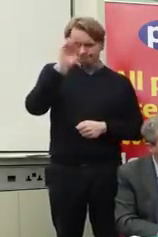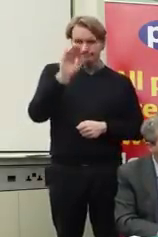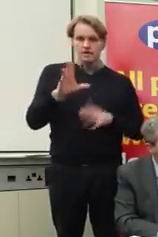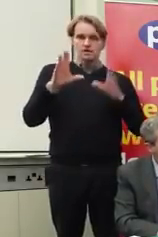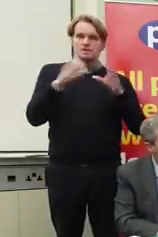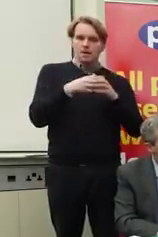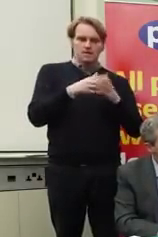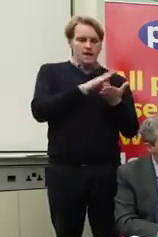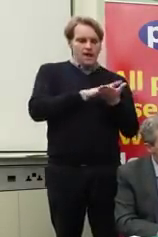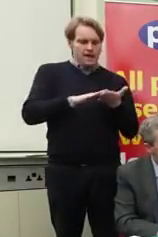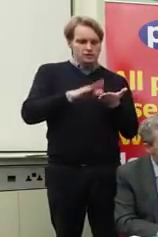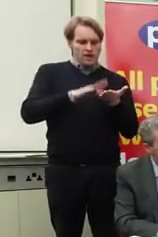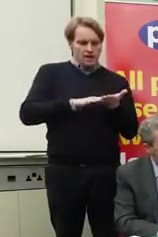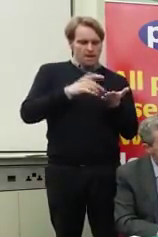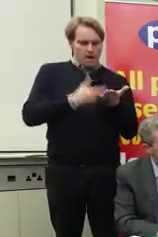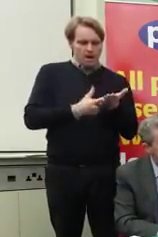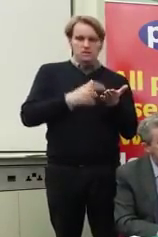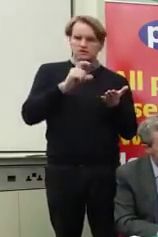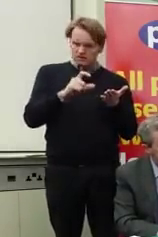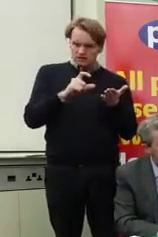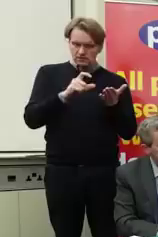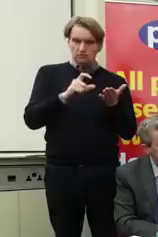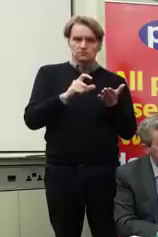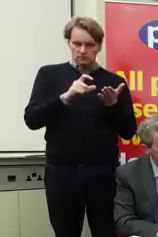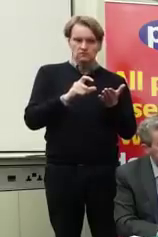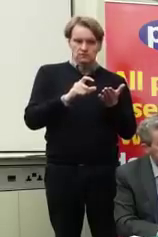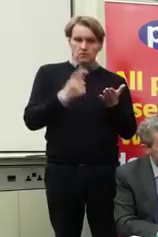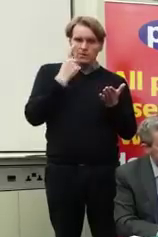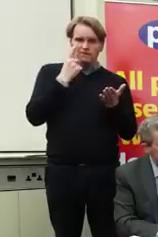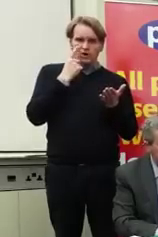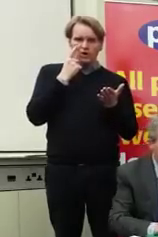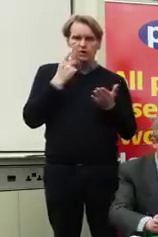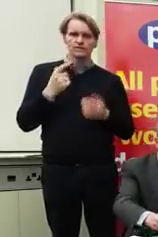the review of HMRC which I had an input into which professor Prem Sikka advised us